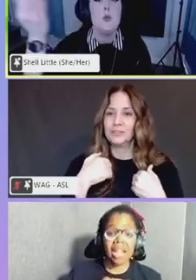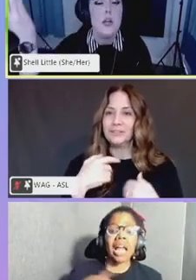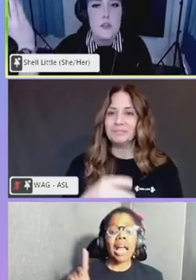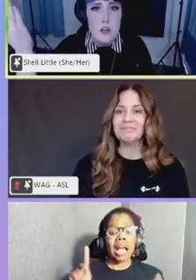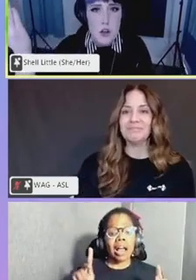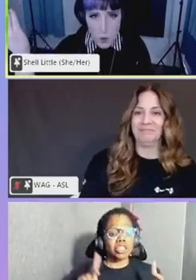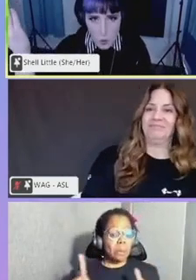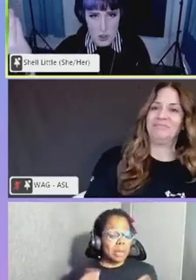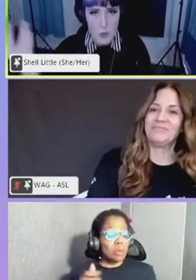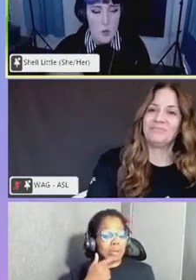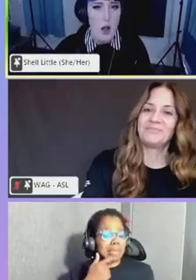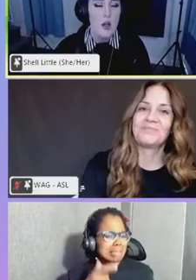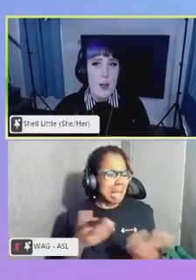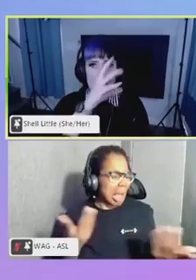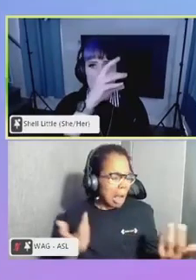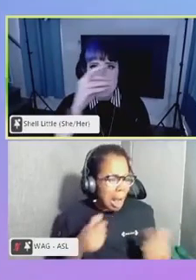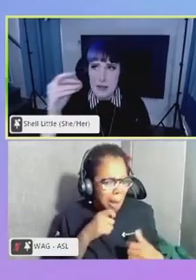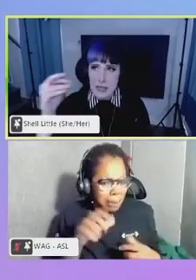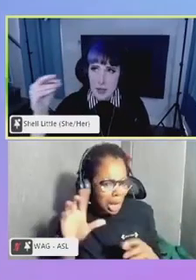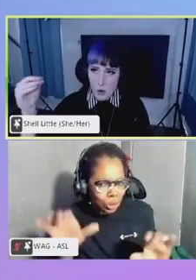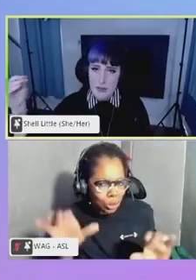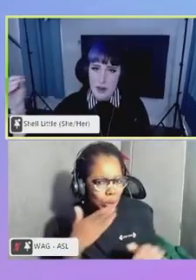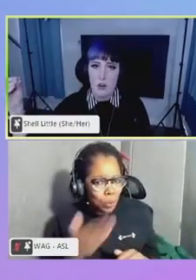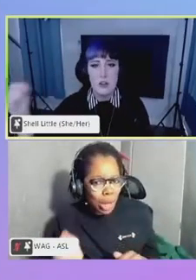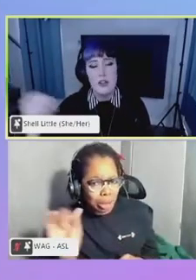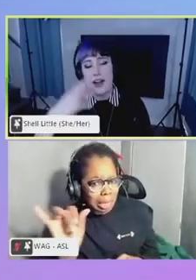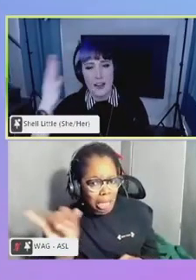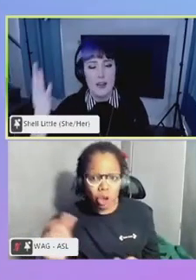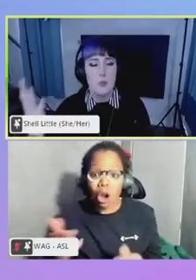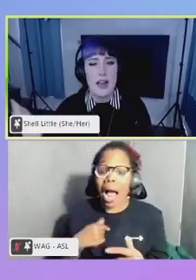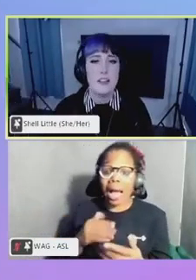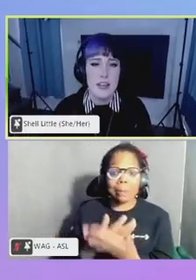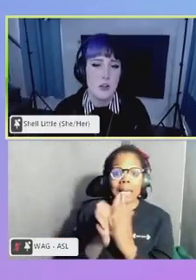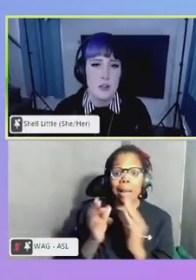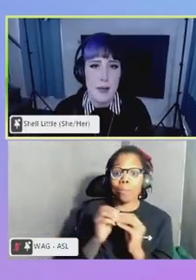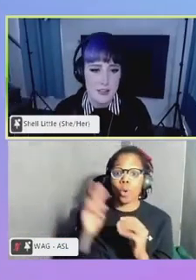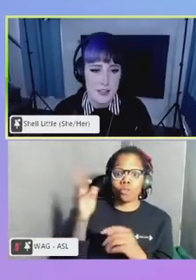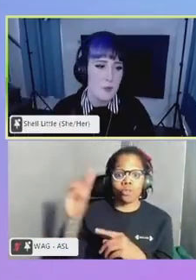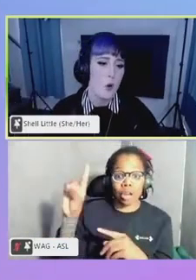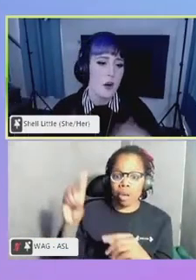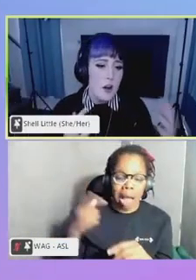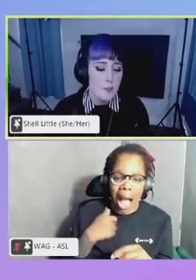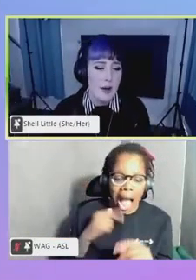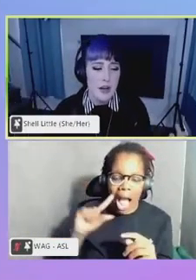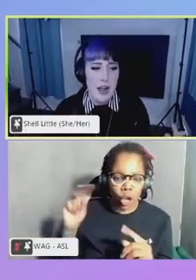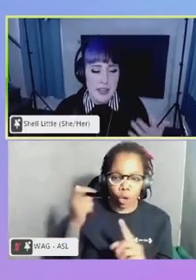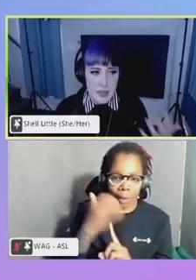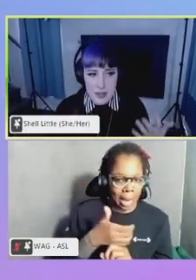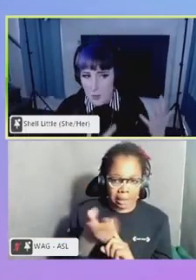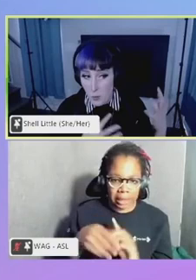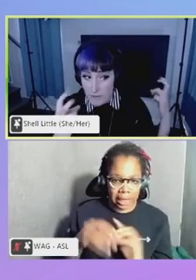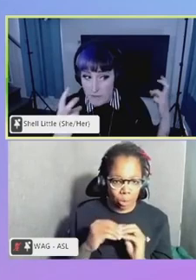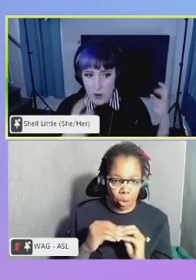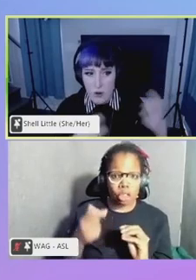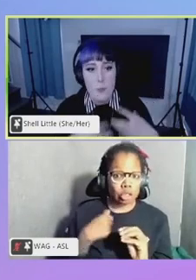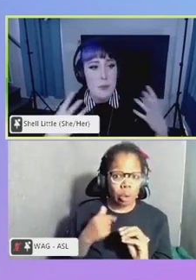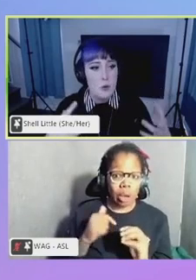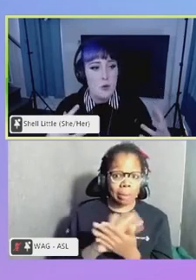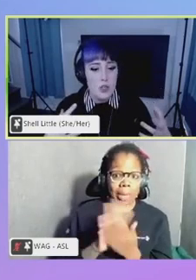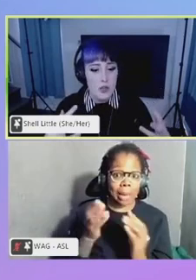at work. As separate and more, I got -- I Ja'Queze that I got more feral at work. I started to be look,